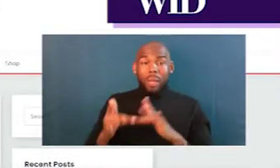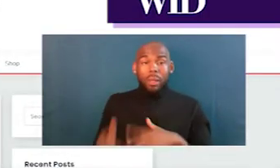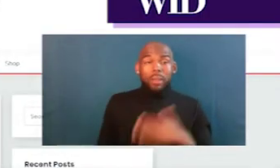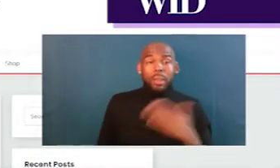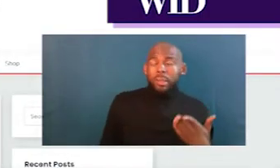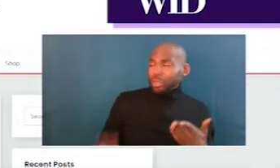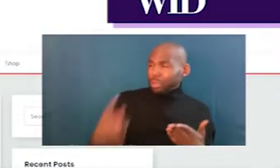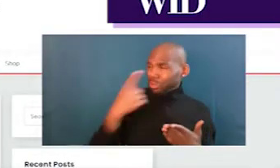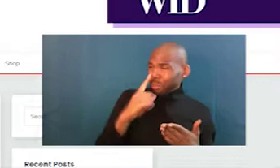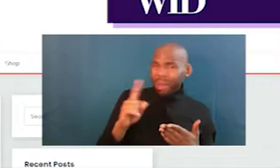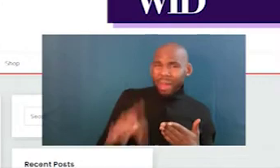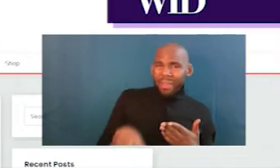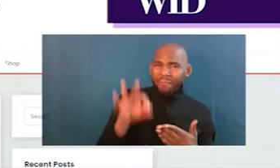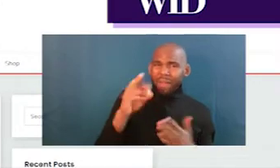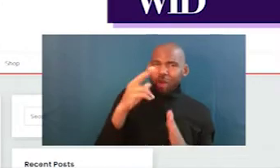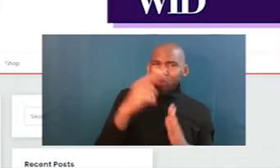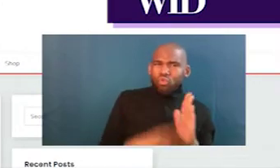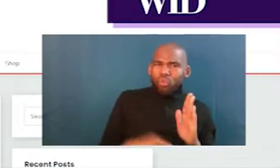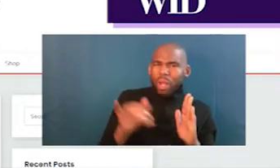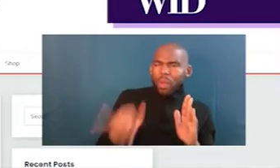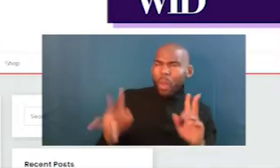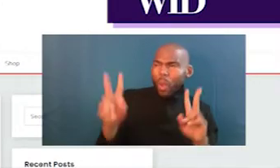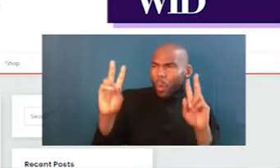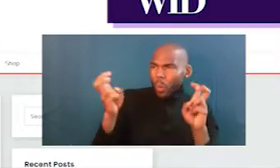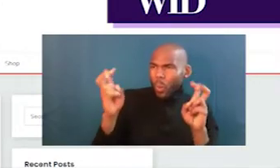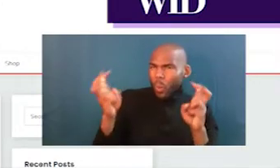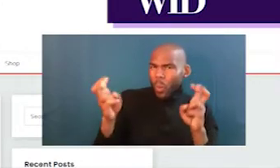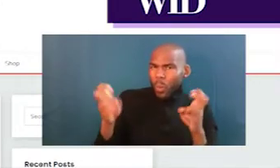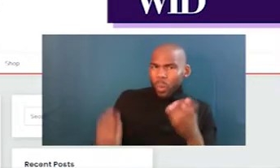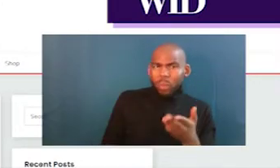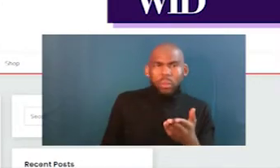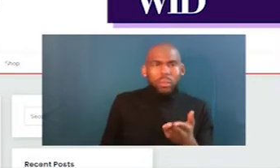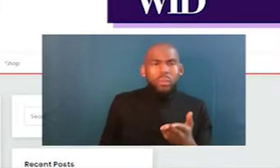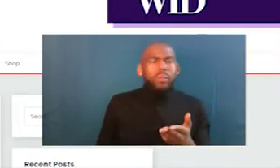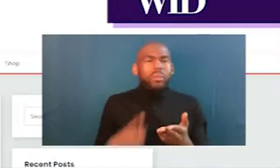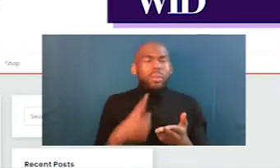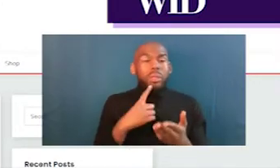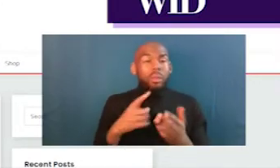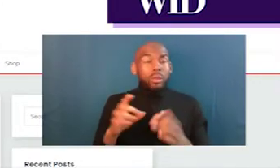read the quote on this homepage? >> JAWS SCREENREADER: Is this accessible,